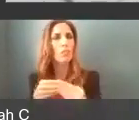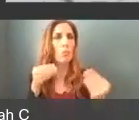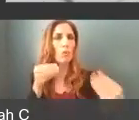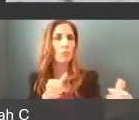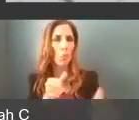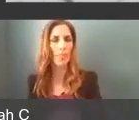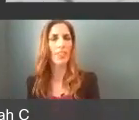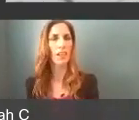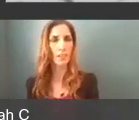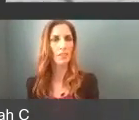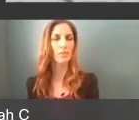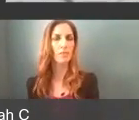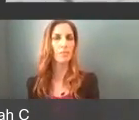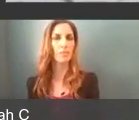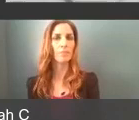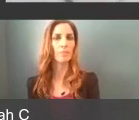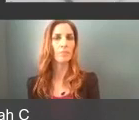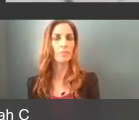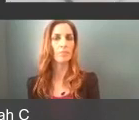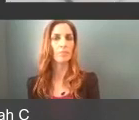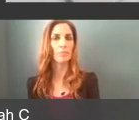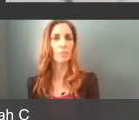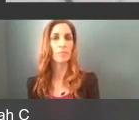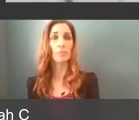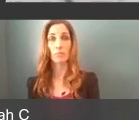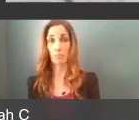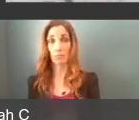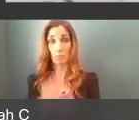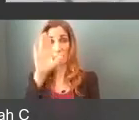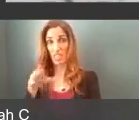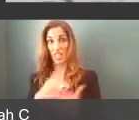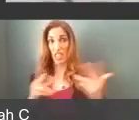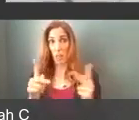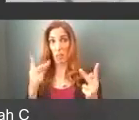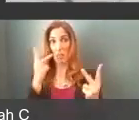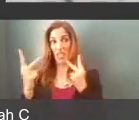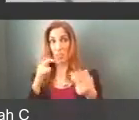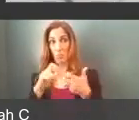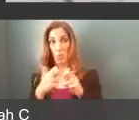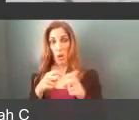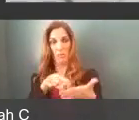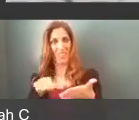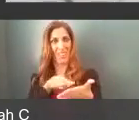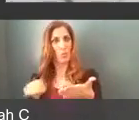of you know when you tried to register this week that there was a problem with the registration.